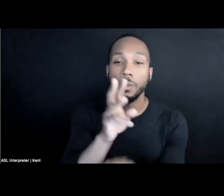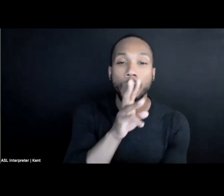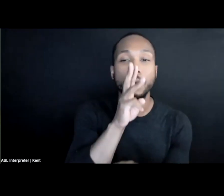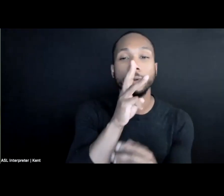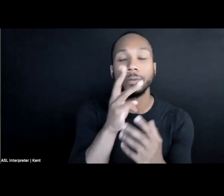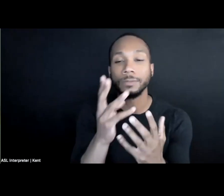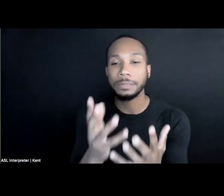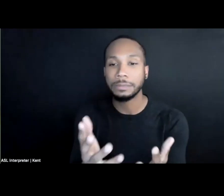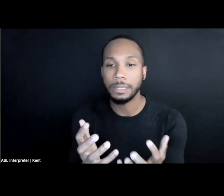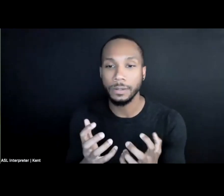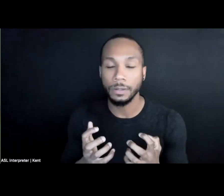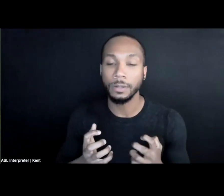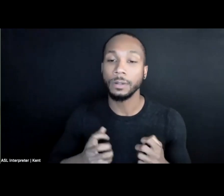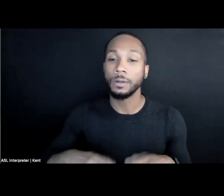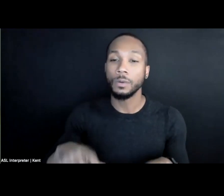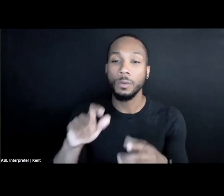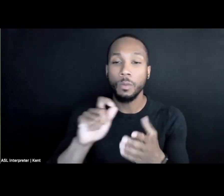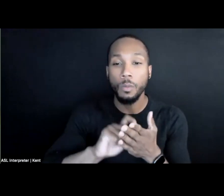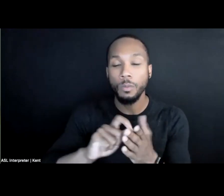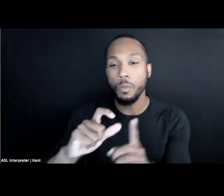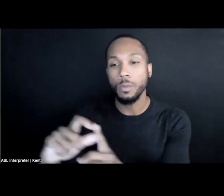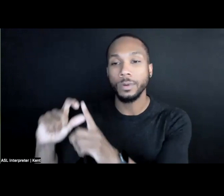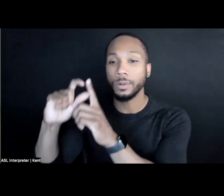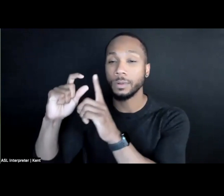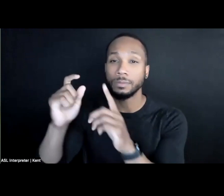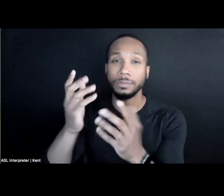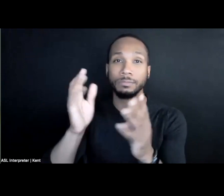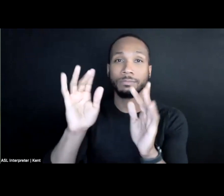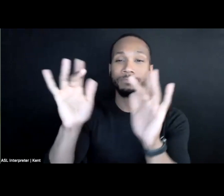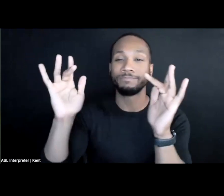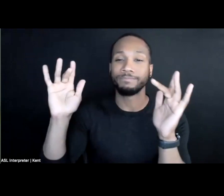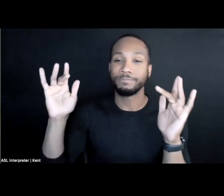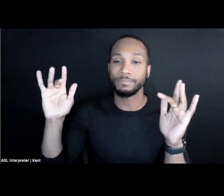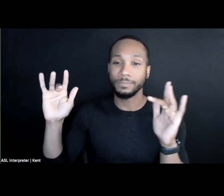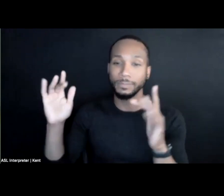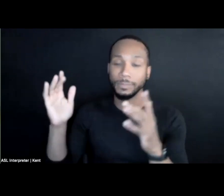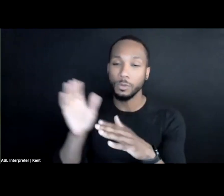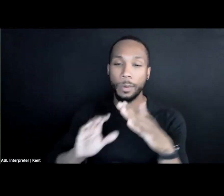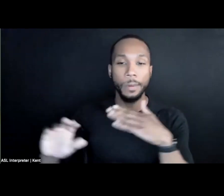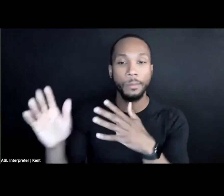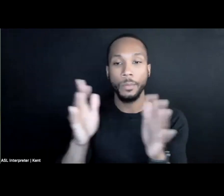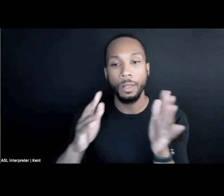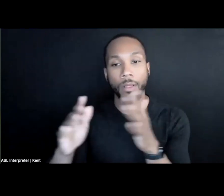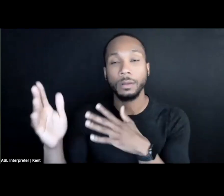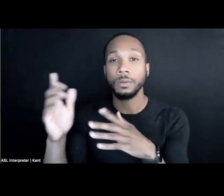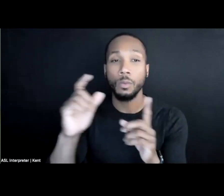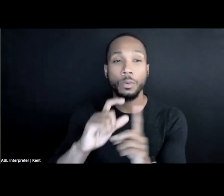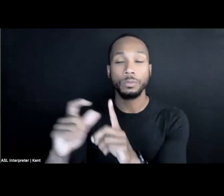Words woven of light and Caribbean breeze Words for a sad love